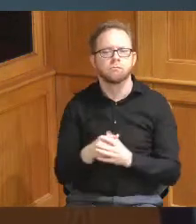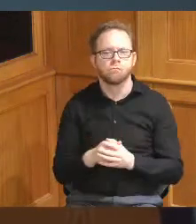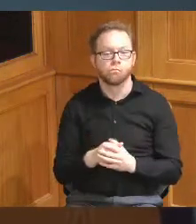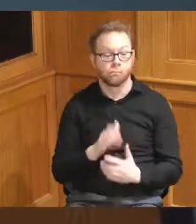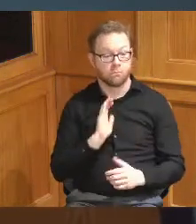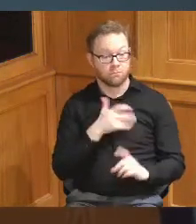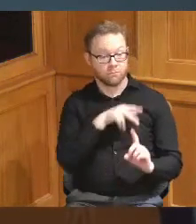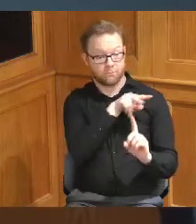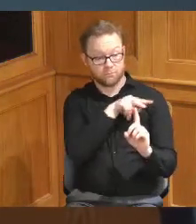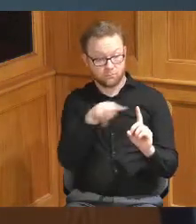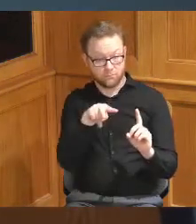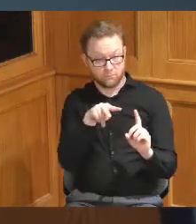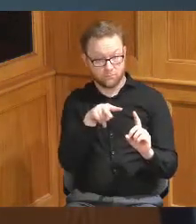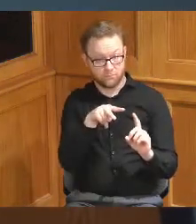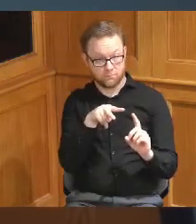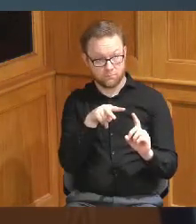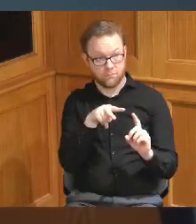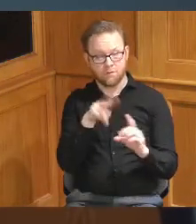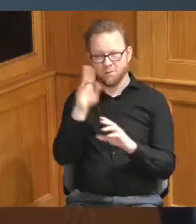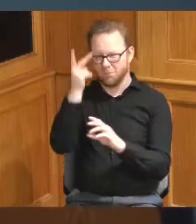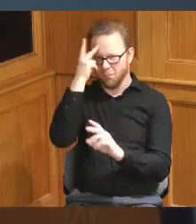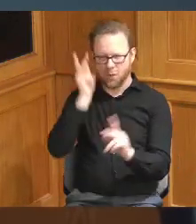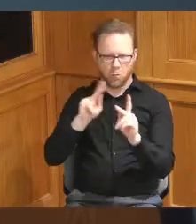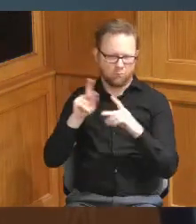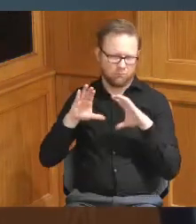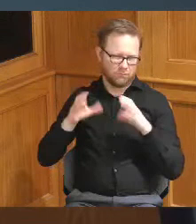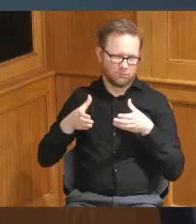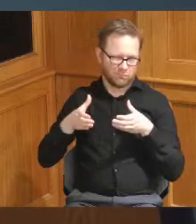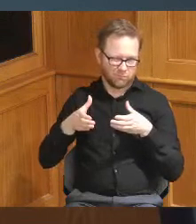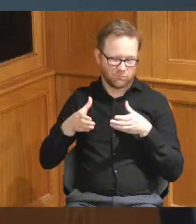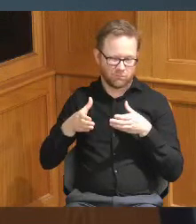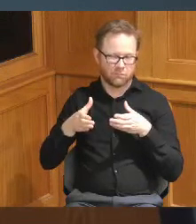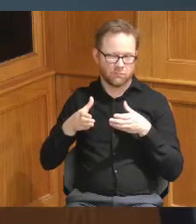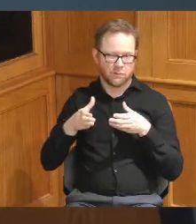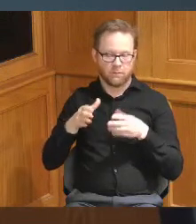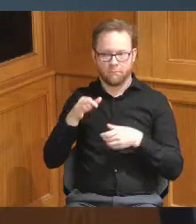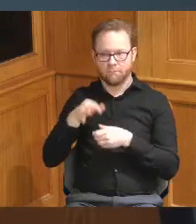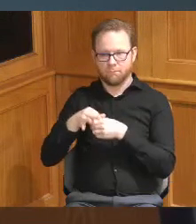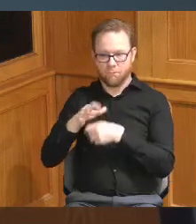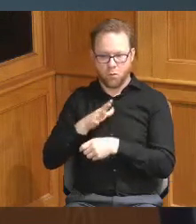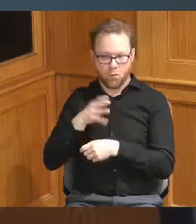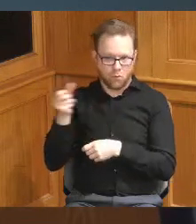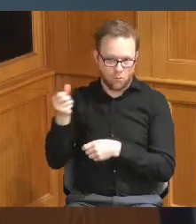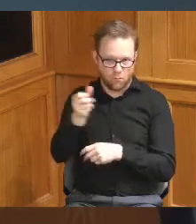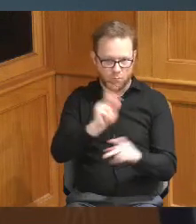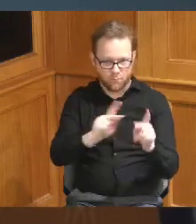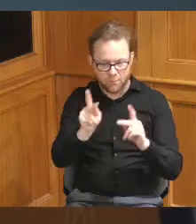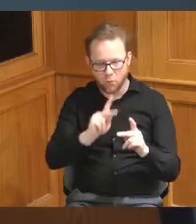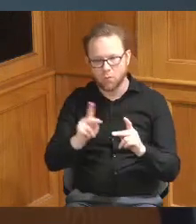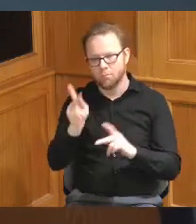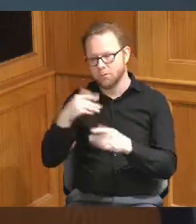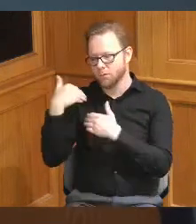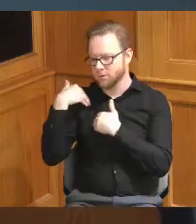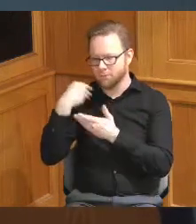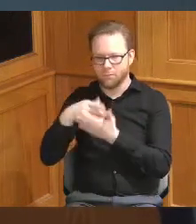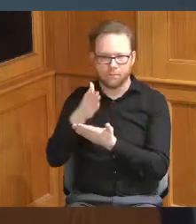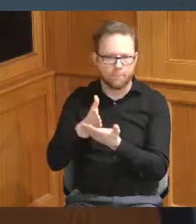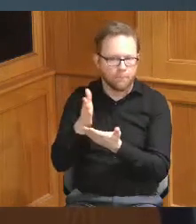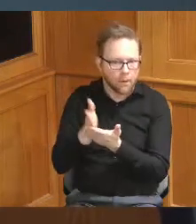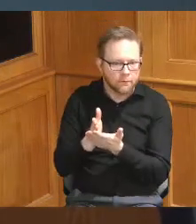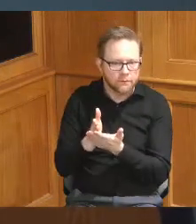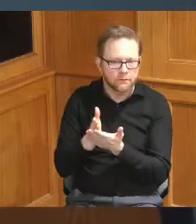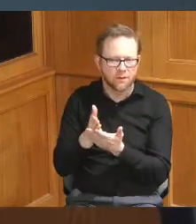perspective political folks folks in office folks that over budgets that we don't want to go back to